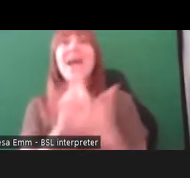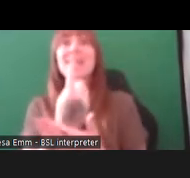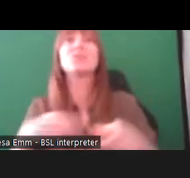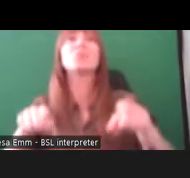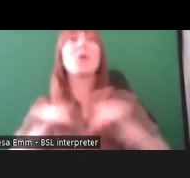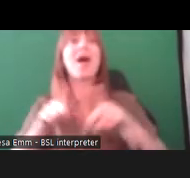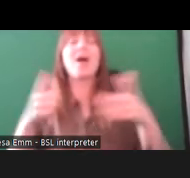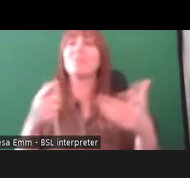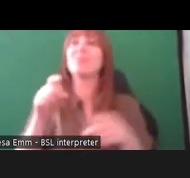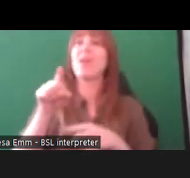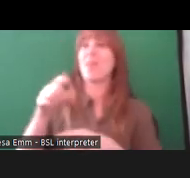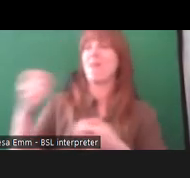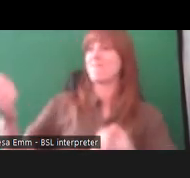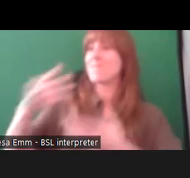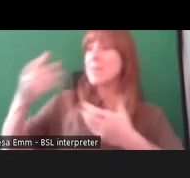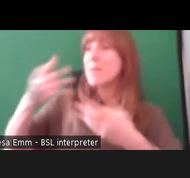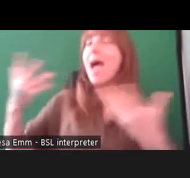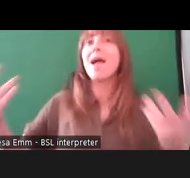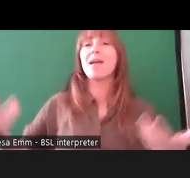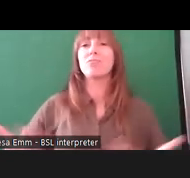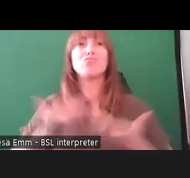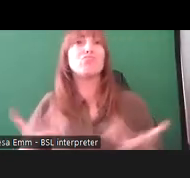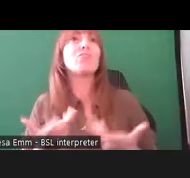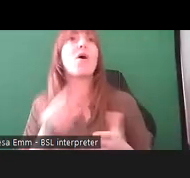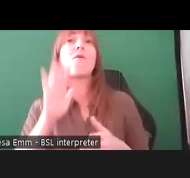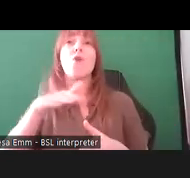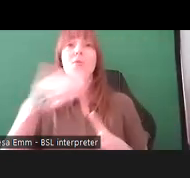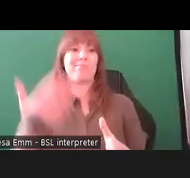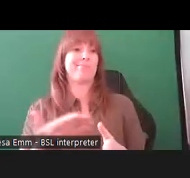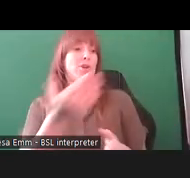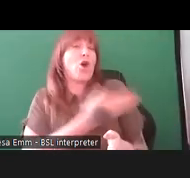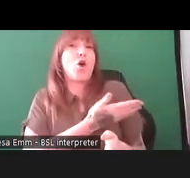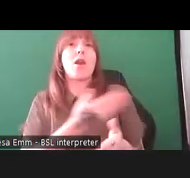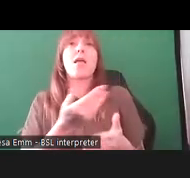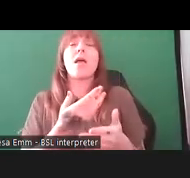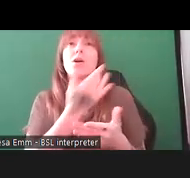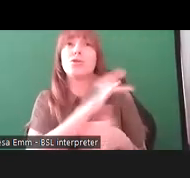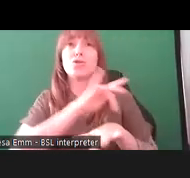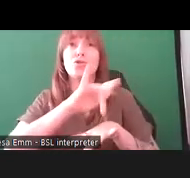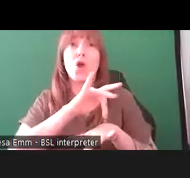the feedback that we got from those earlier shows. I think that's a good example of how